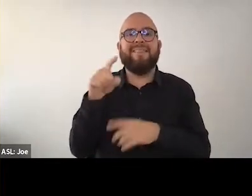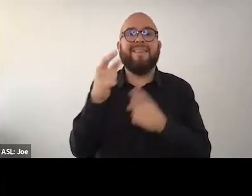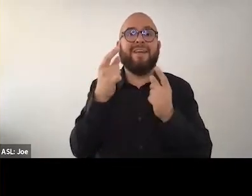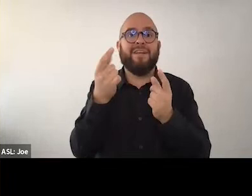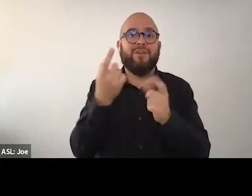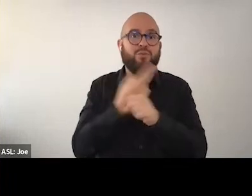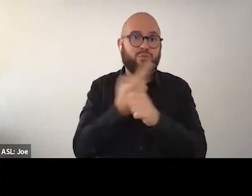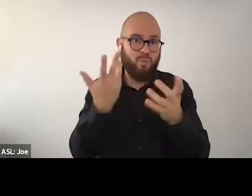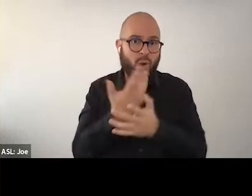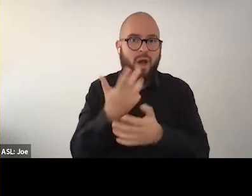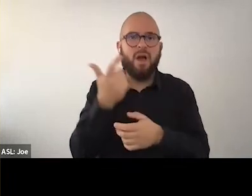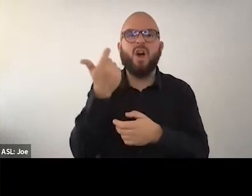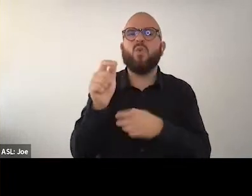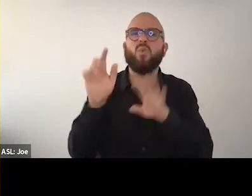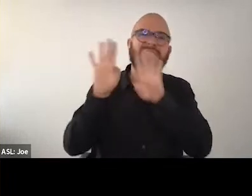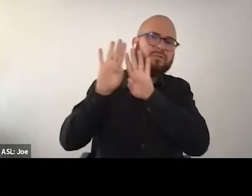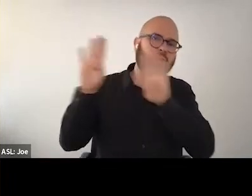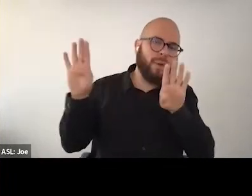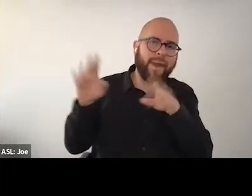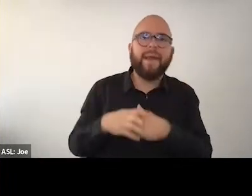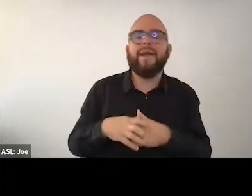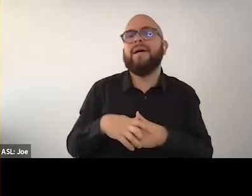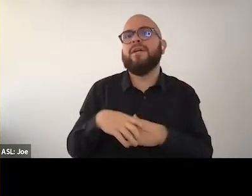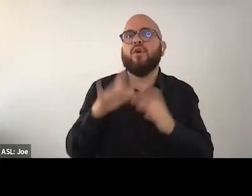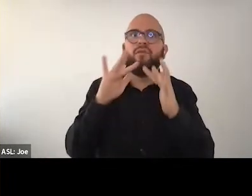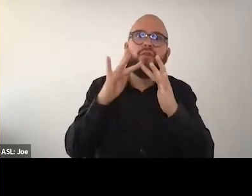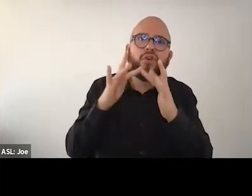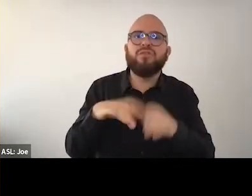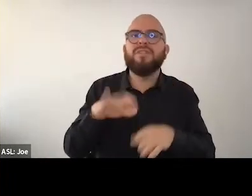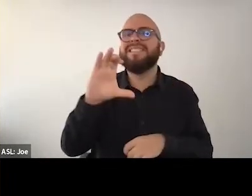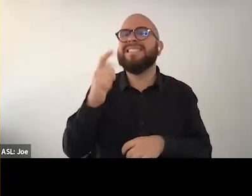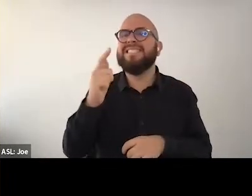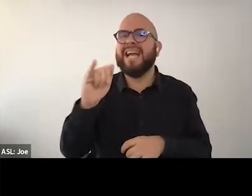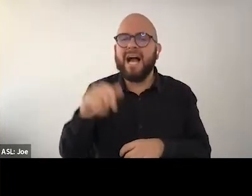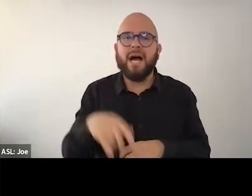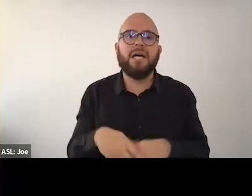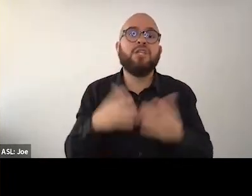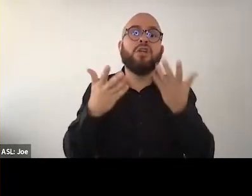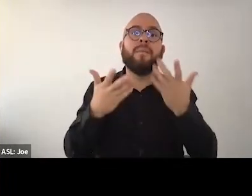So for example, they could have a car commercial with a surfboard on the top,